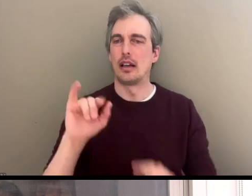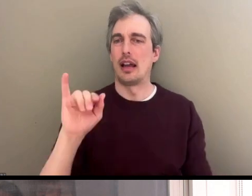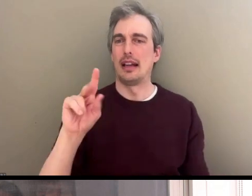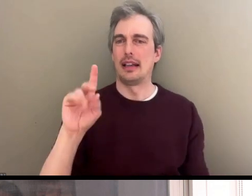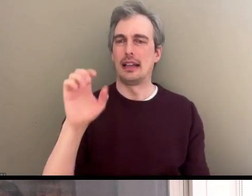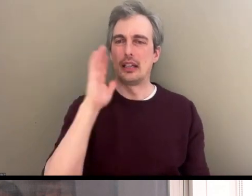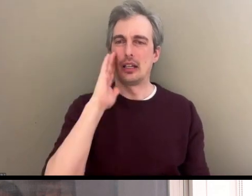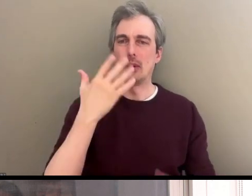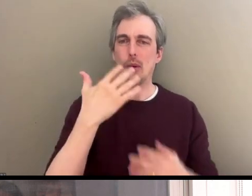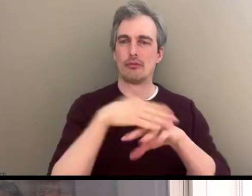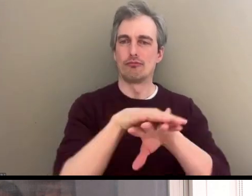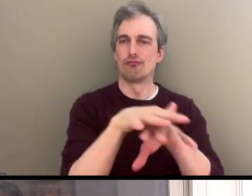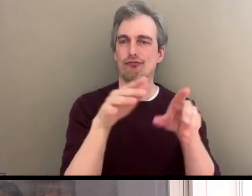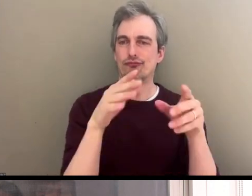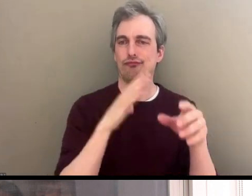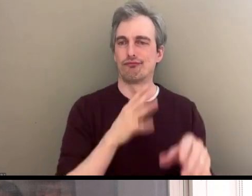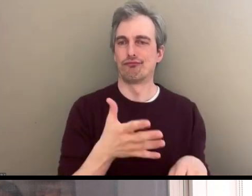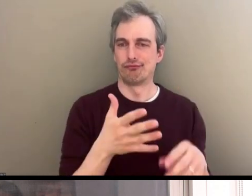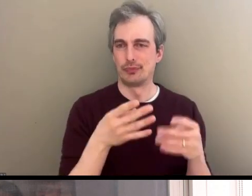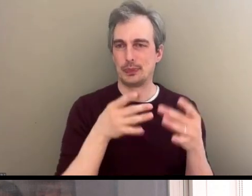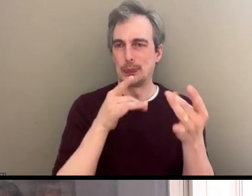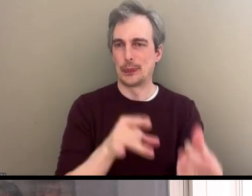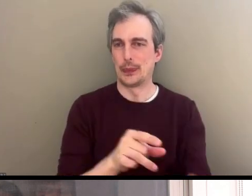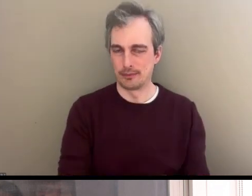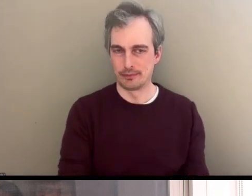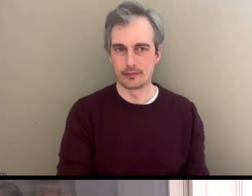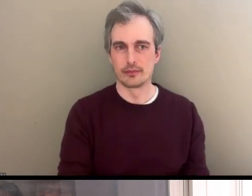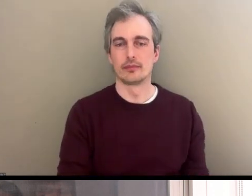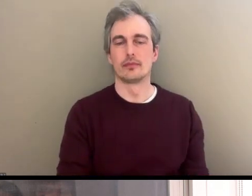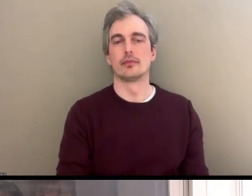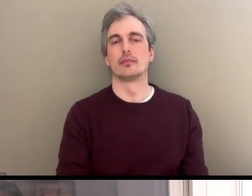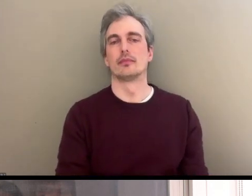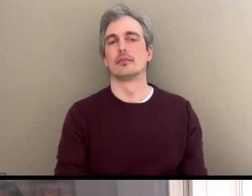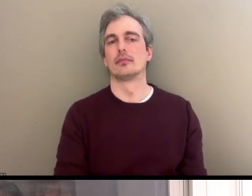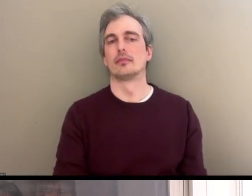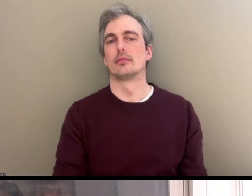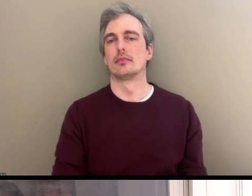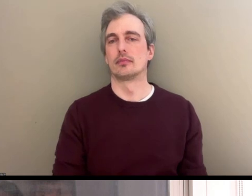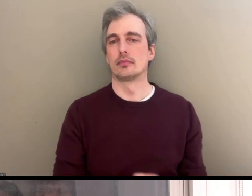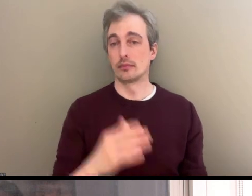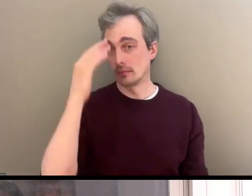So we need a text alternative for any image elements. This is super important.